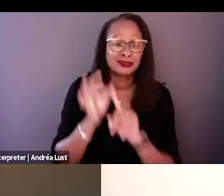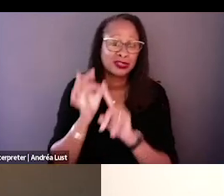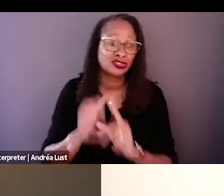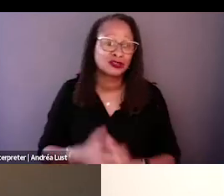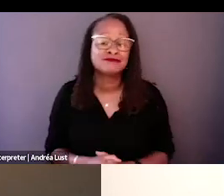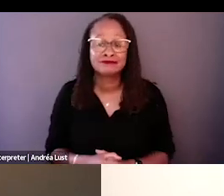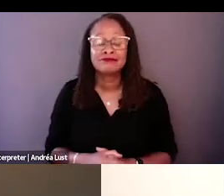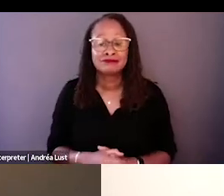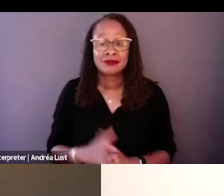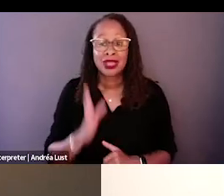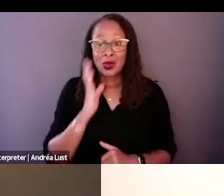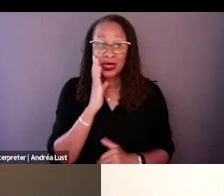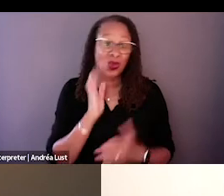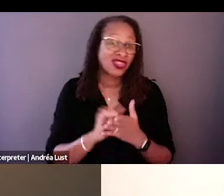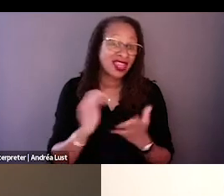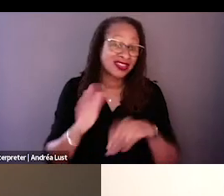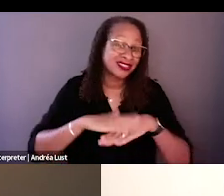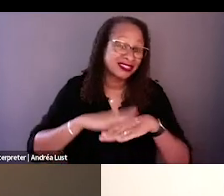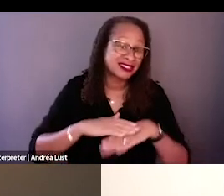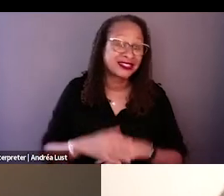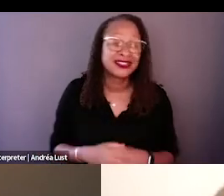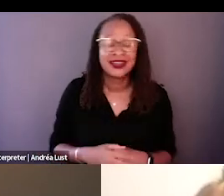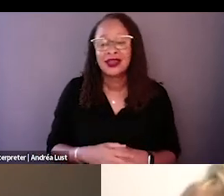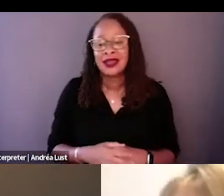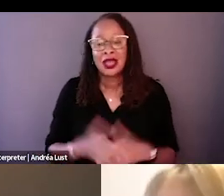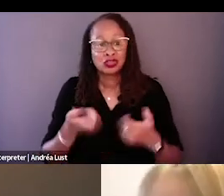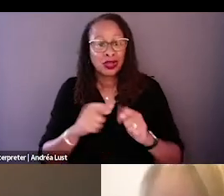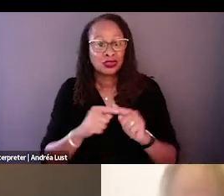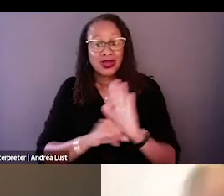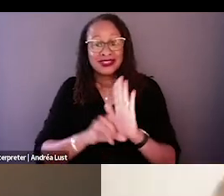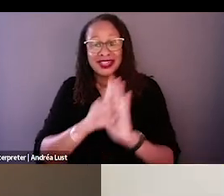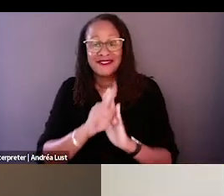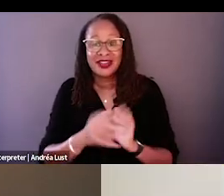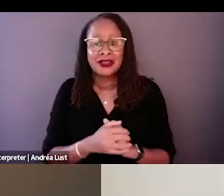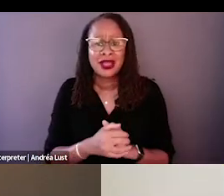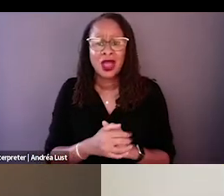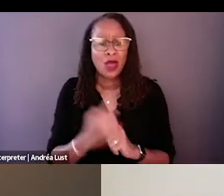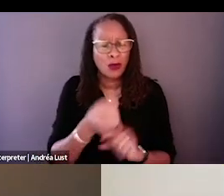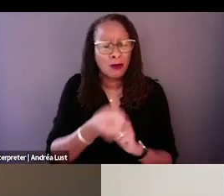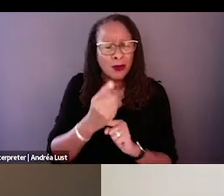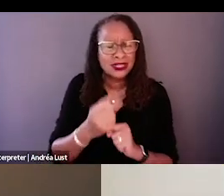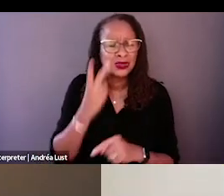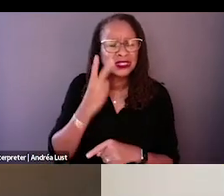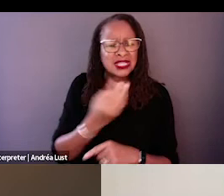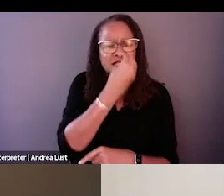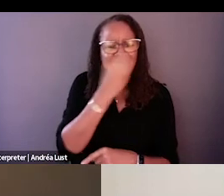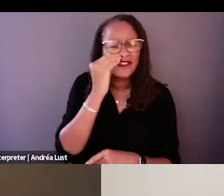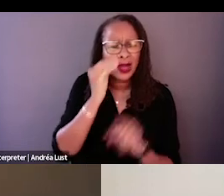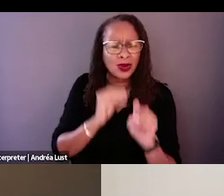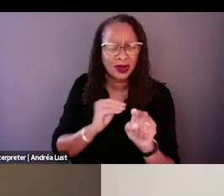I think there were so few survivors from this town. Can you talk a little bit about the different